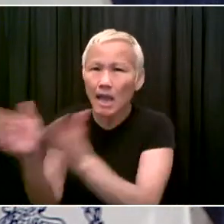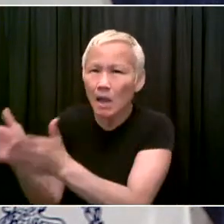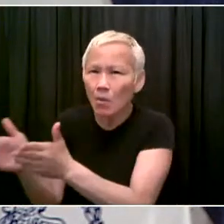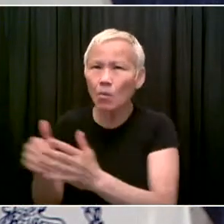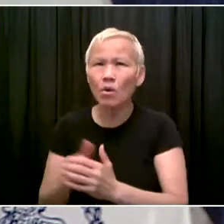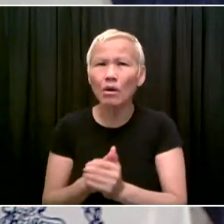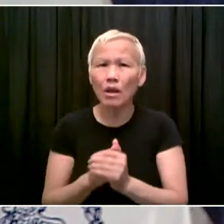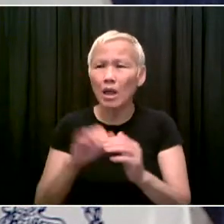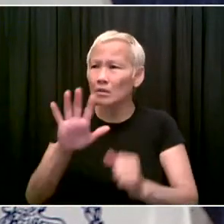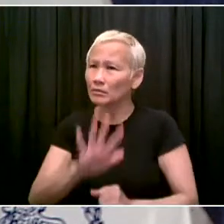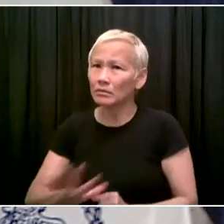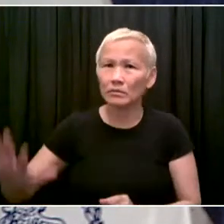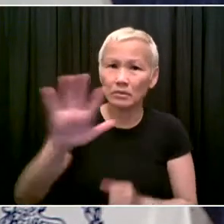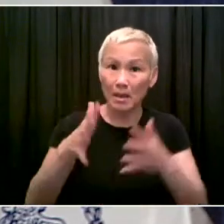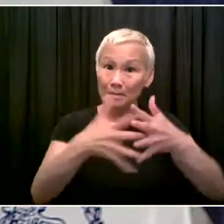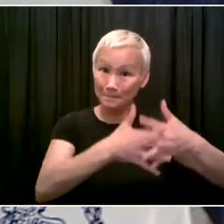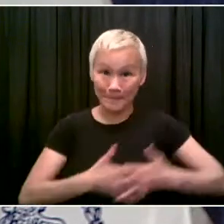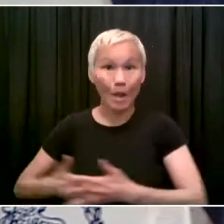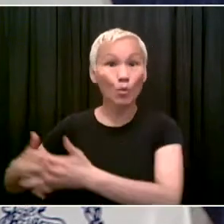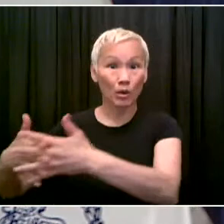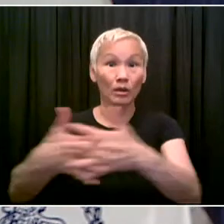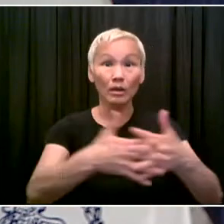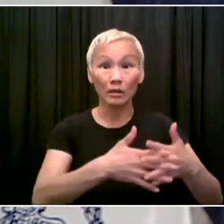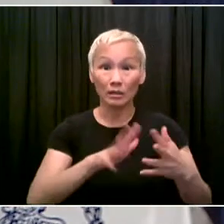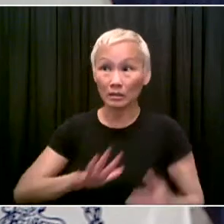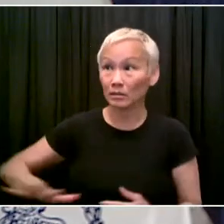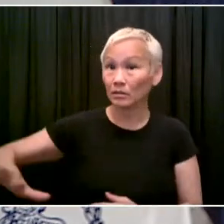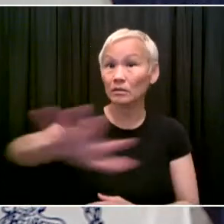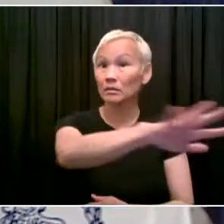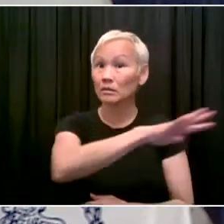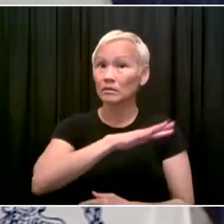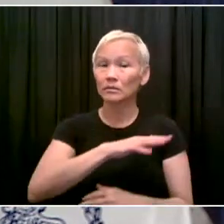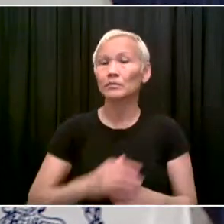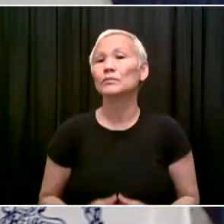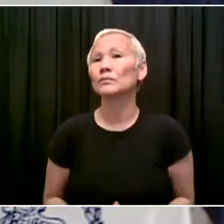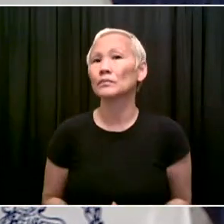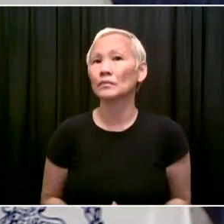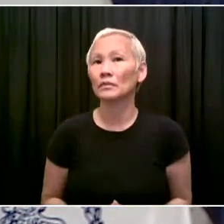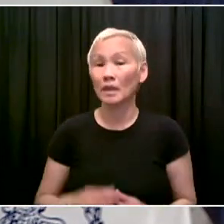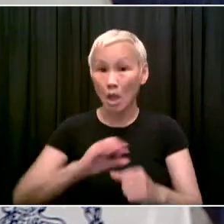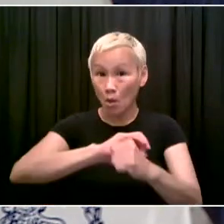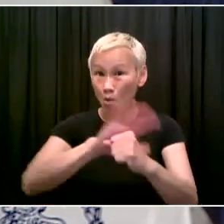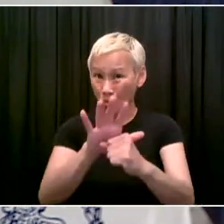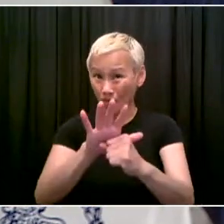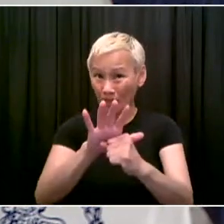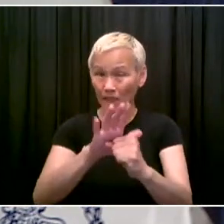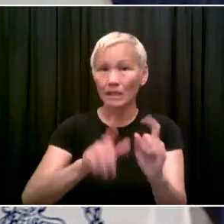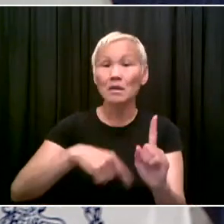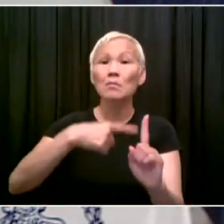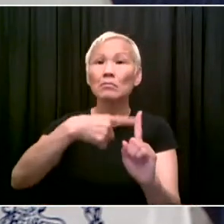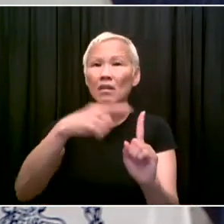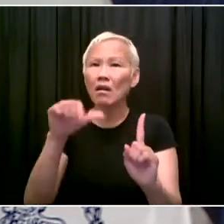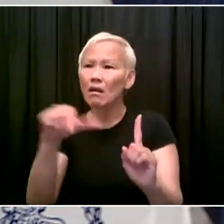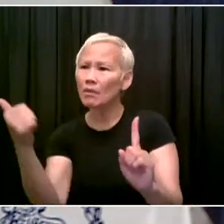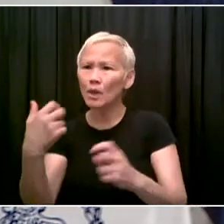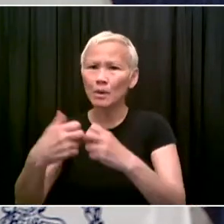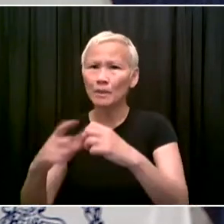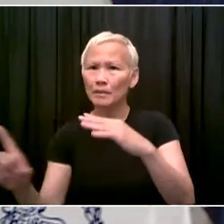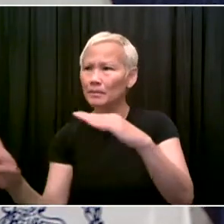ON ALL FRONTS TO BRING THE CITY BACK. WE KNOW, WE HAVE ALL BEEN THROUGH SO MUCH, THIS HAS AHPPENED ALL